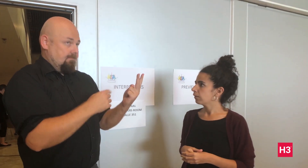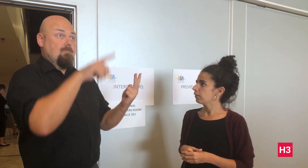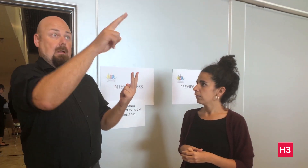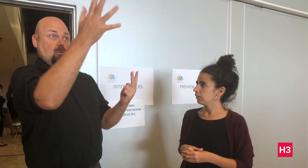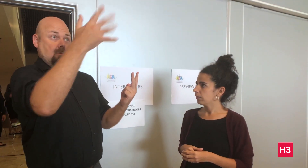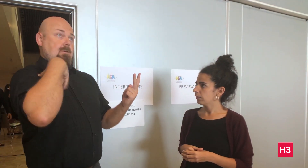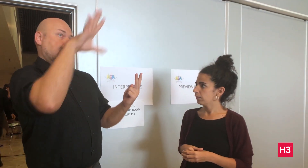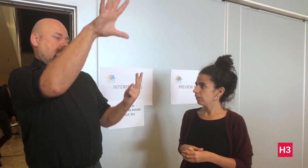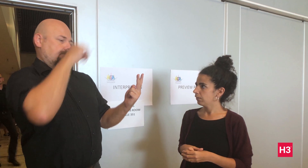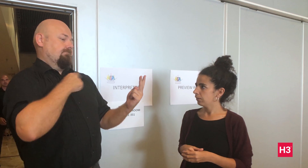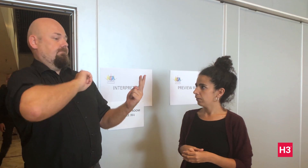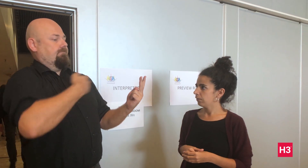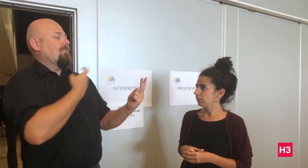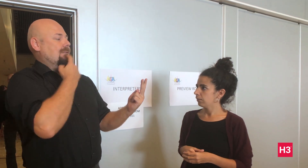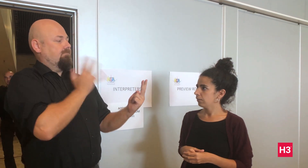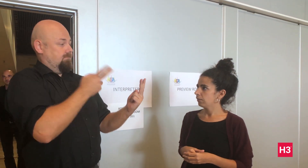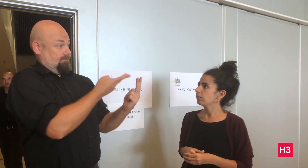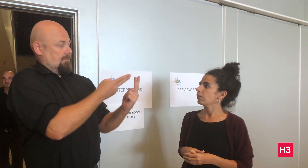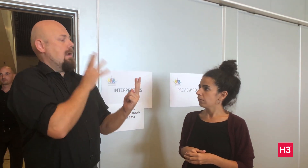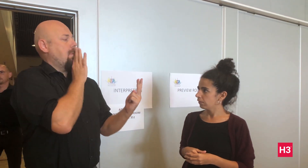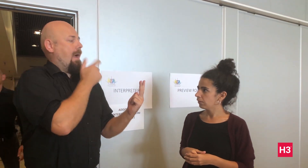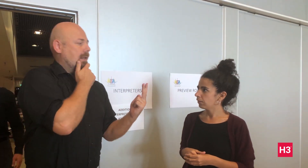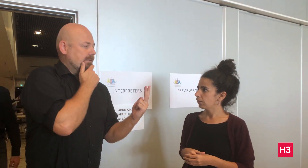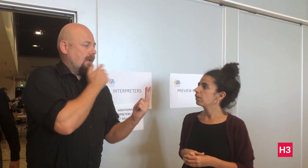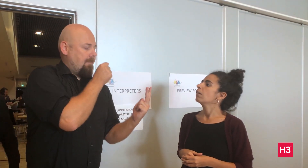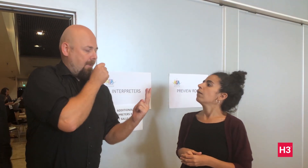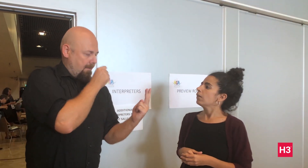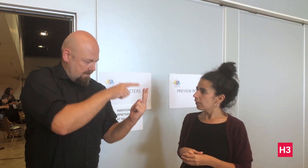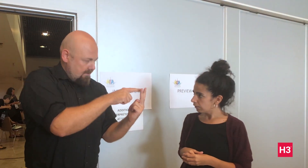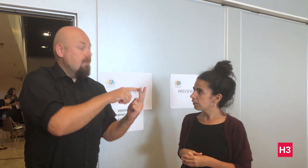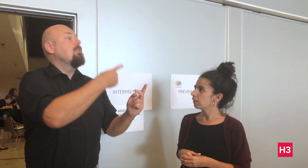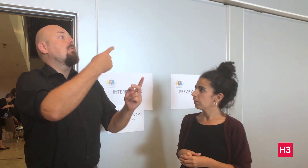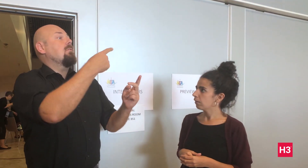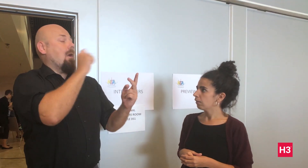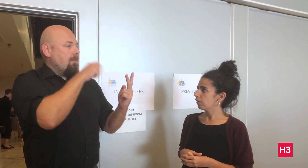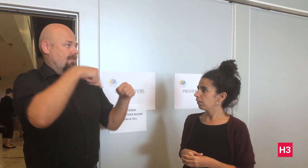There are two feeders, I translate International Sign to Finnish Sign Language.